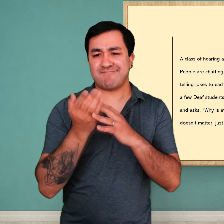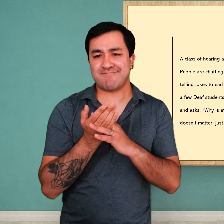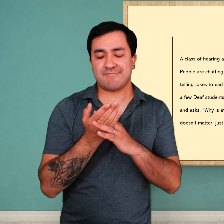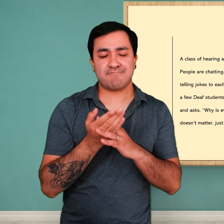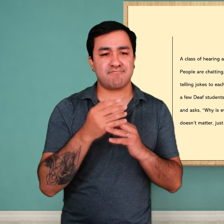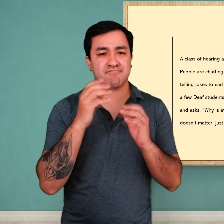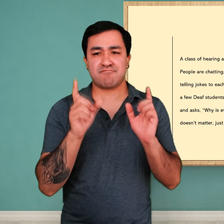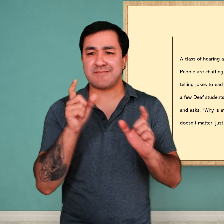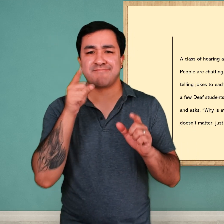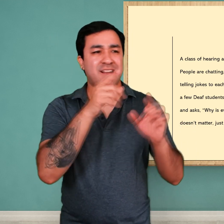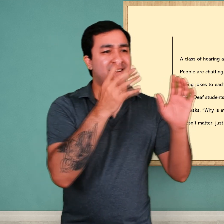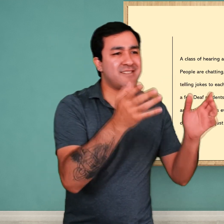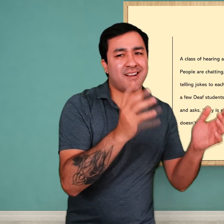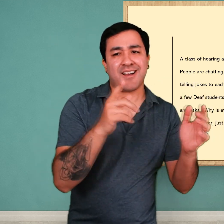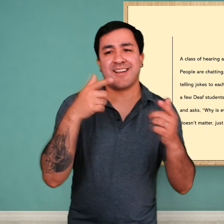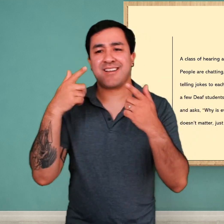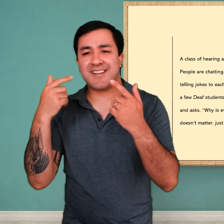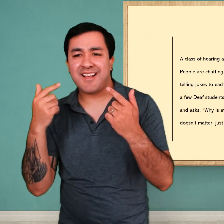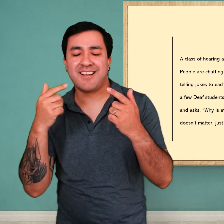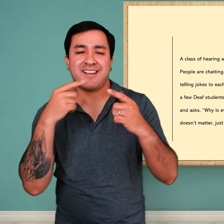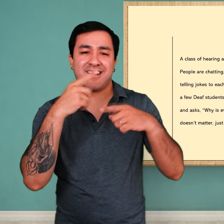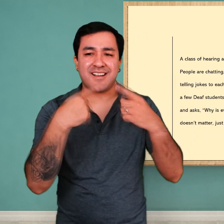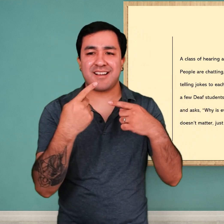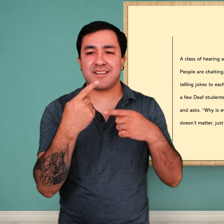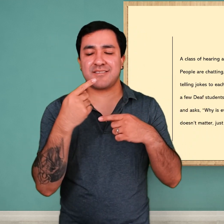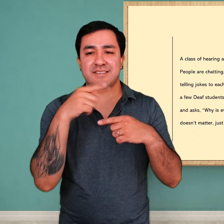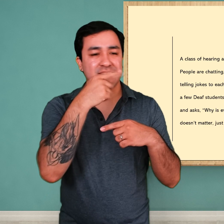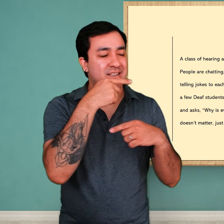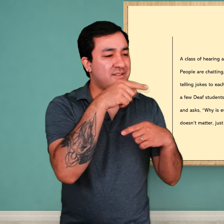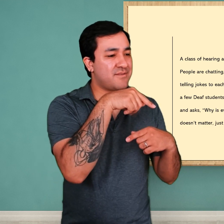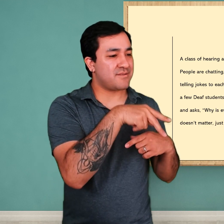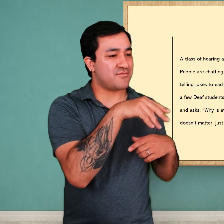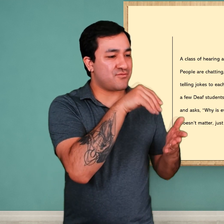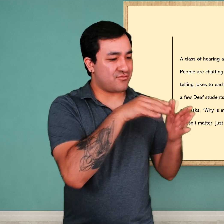talking and signing, when hearing people hear two students telling jokes to each other.